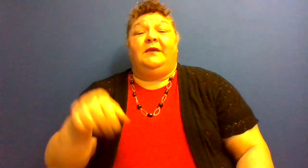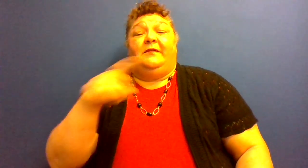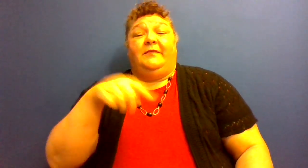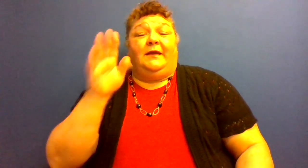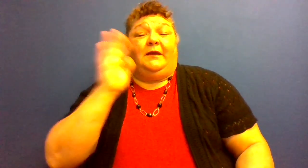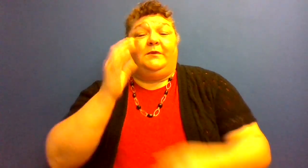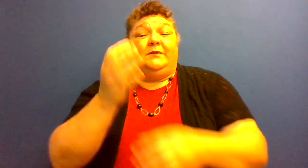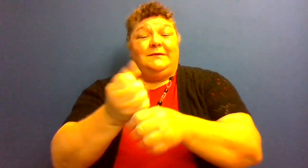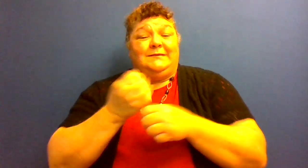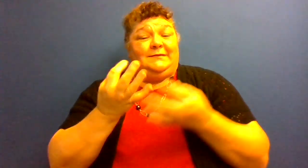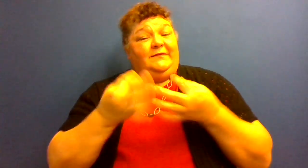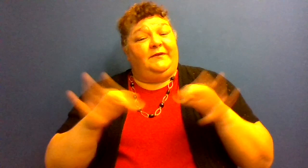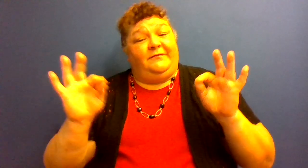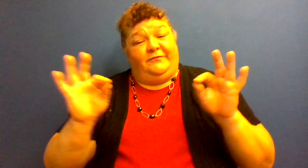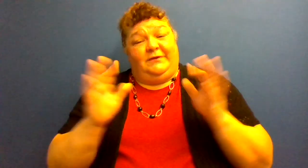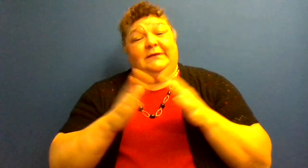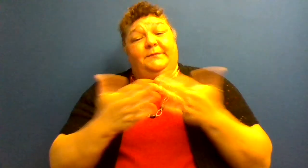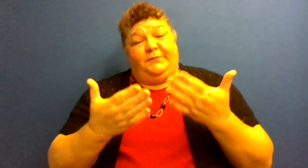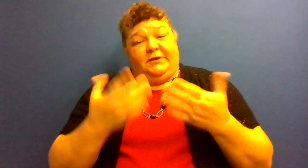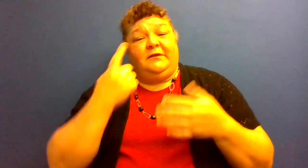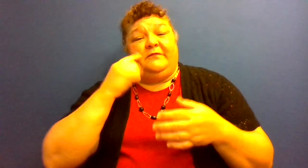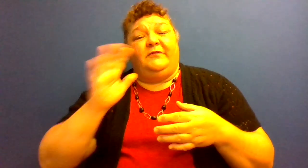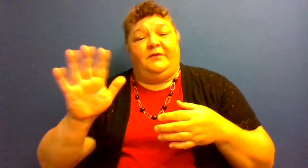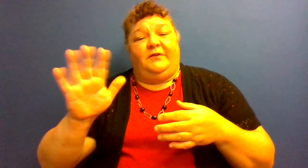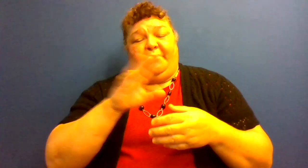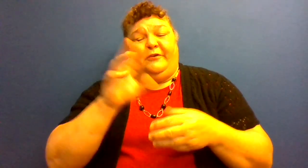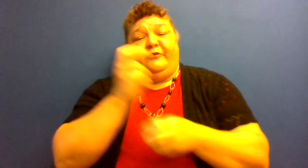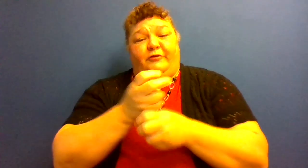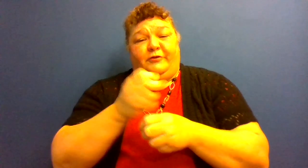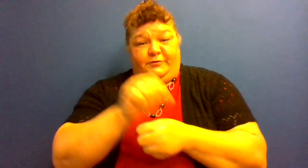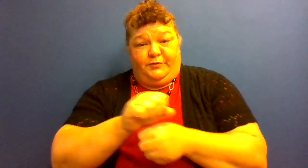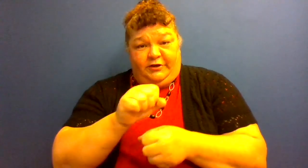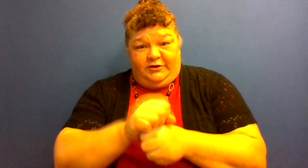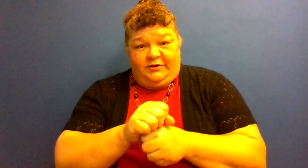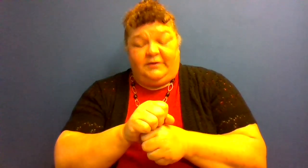They each will receive a free yearbook for their hard work.